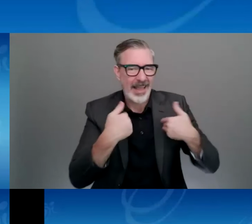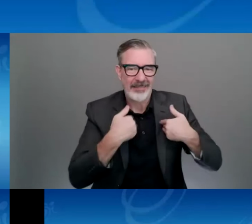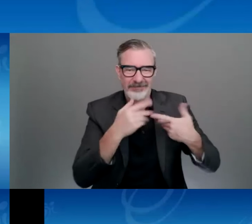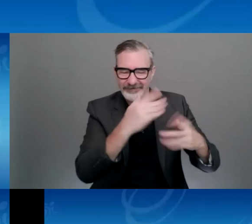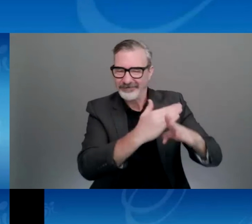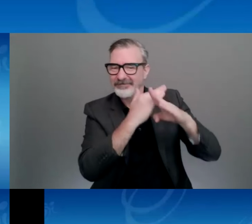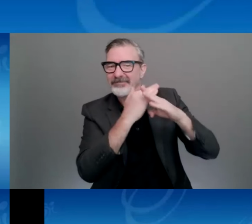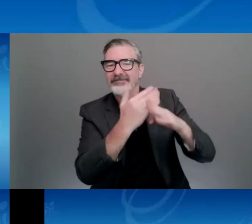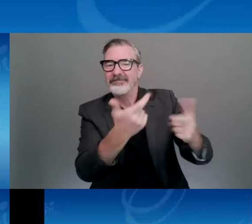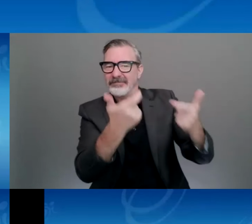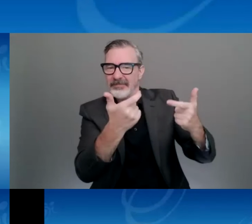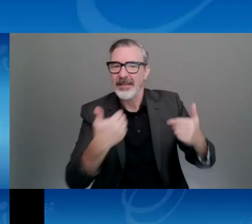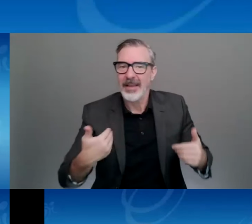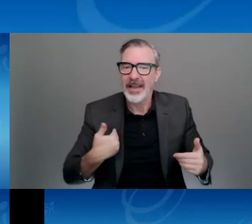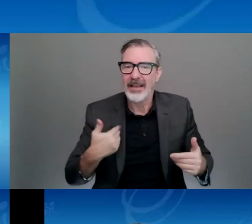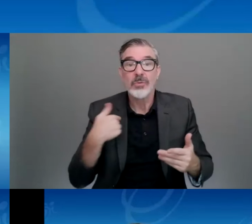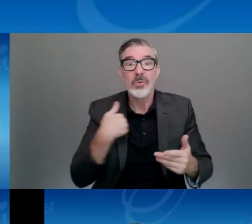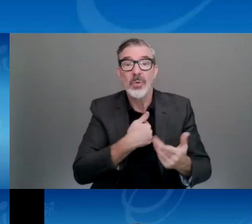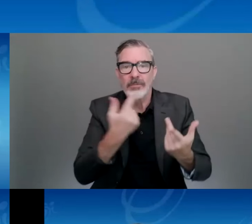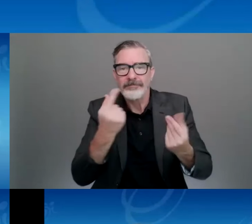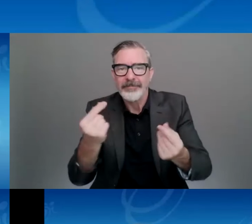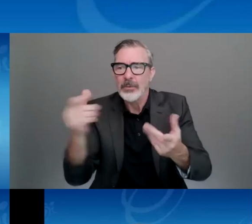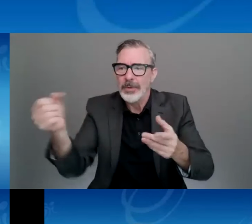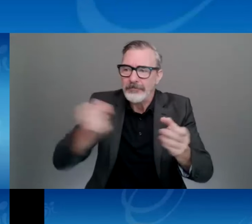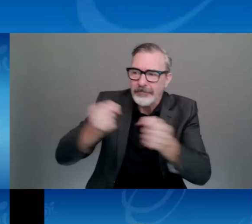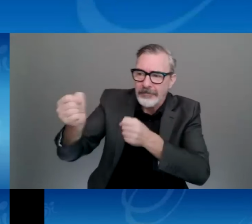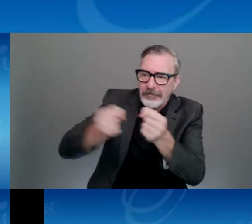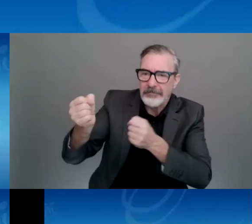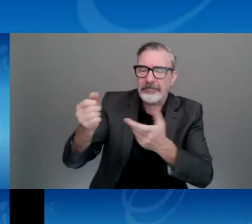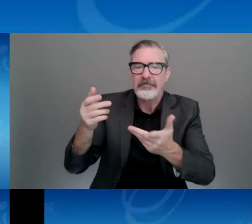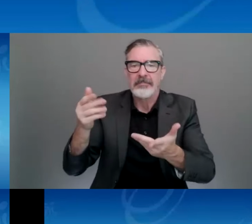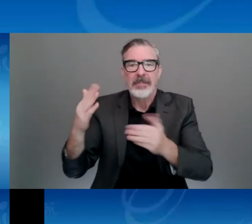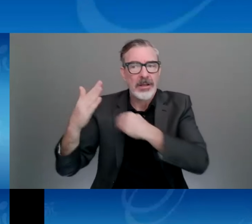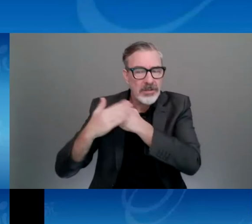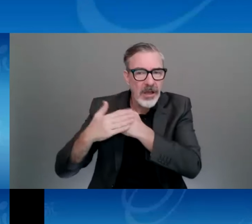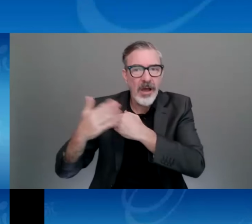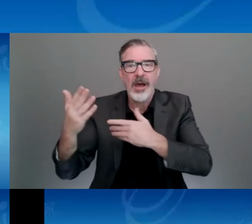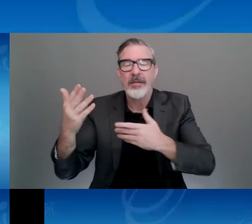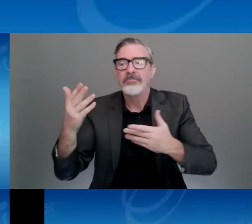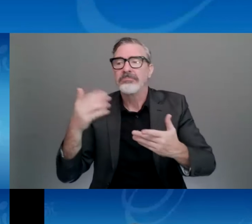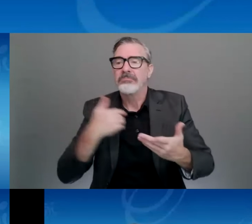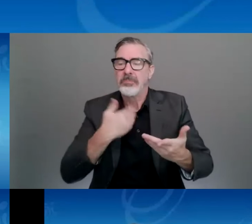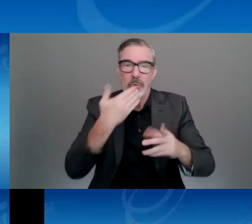awareness around what are we doing well versus what are we not doing well, gotten their attention gone, their accountability, and bringing them